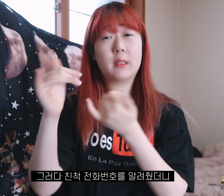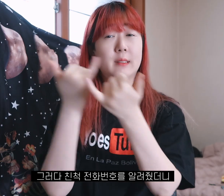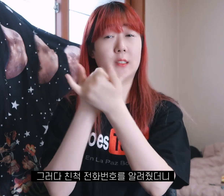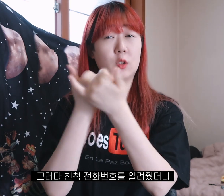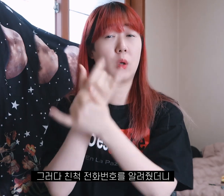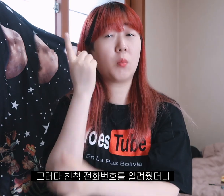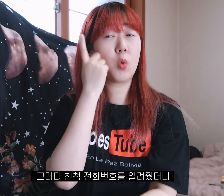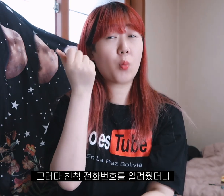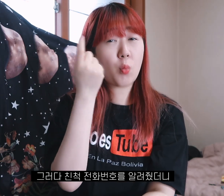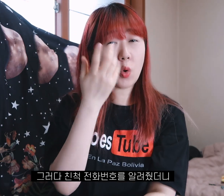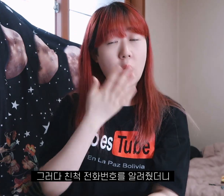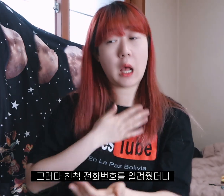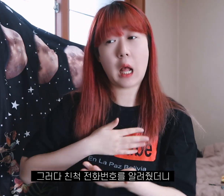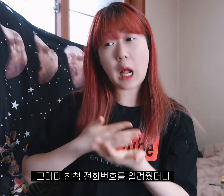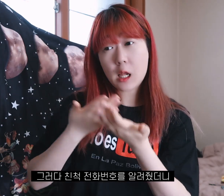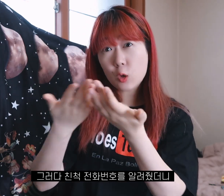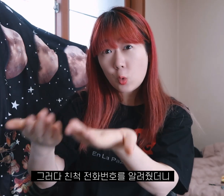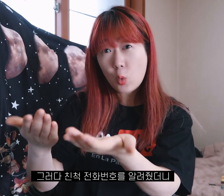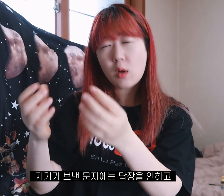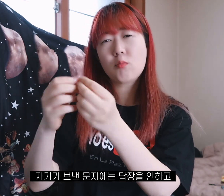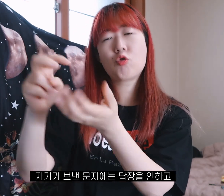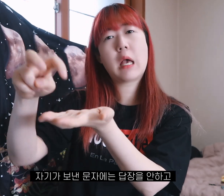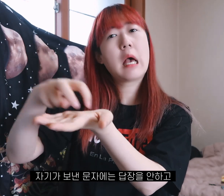Then, when he gave the relative's phone number,